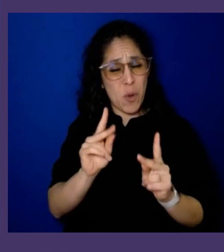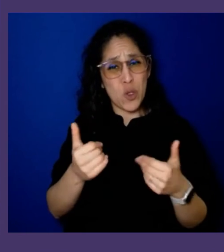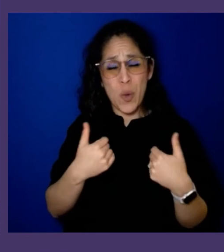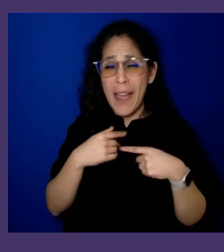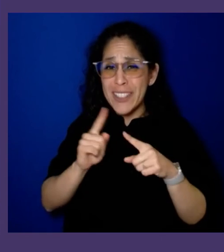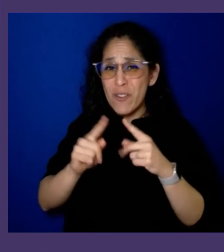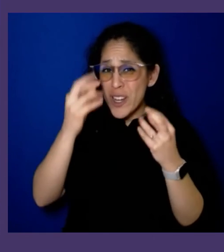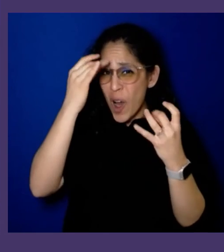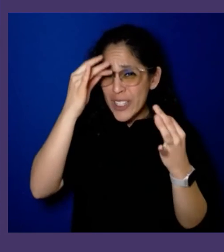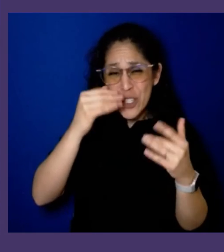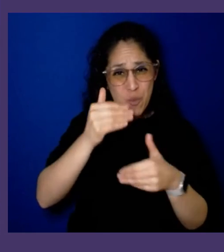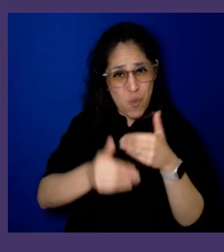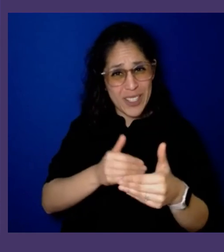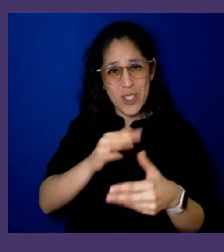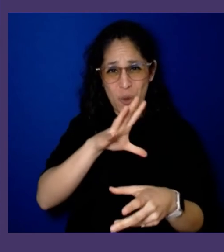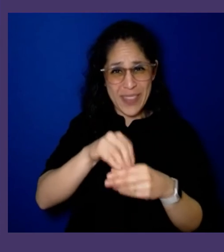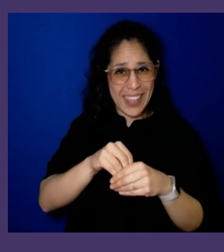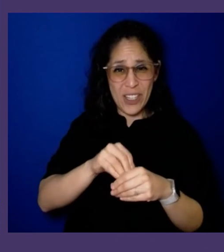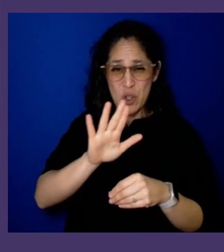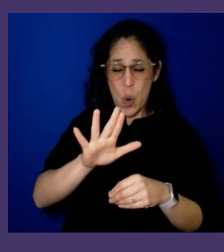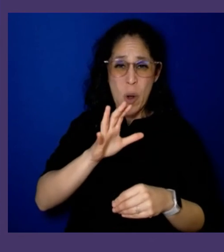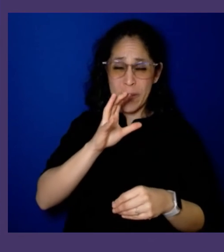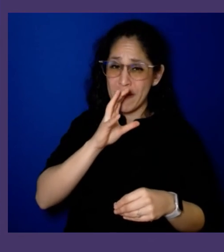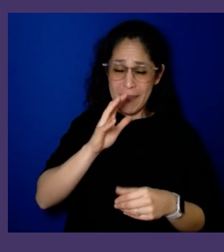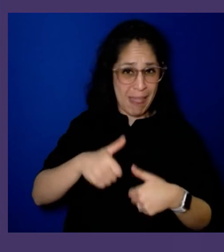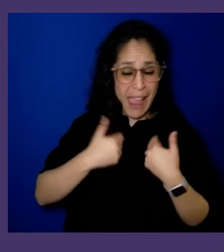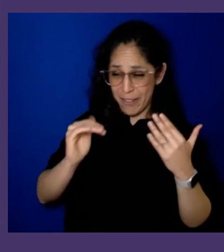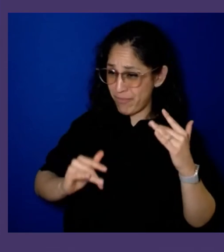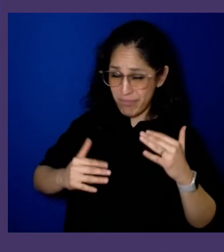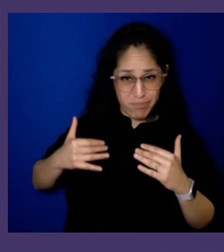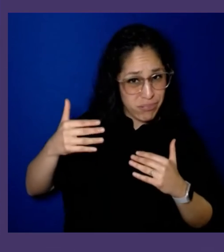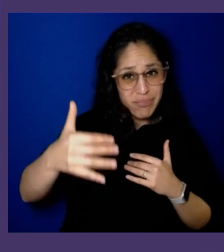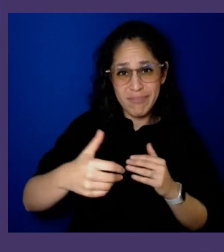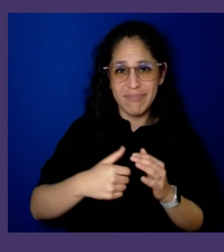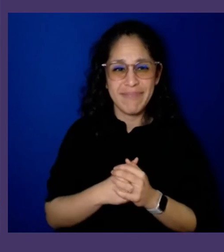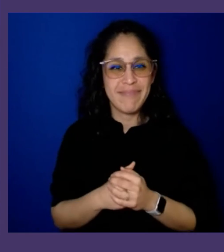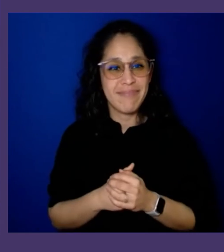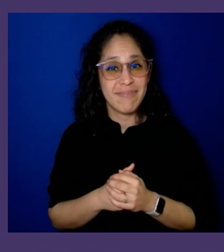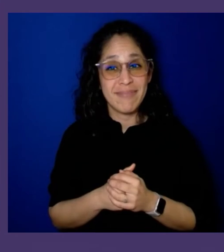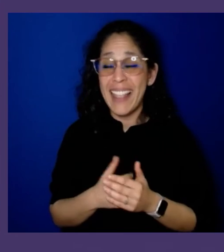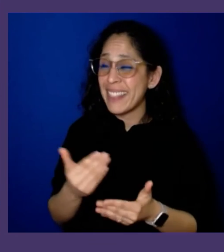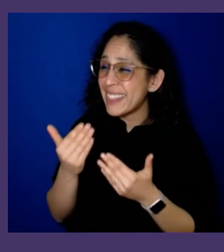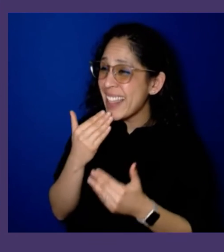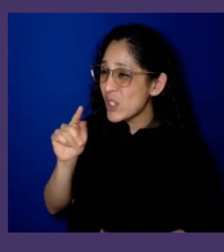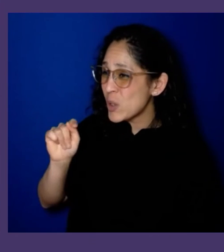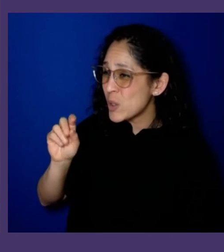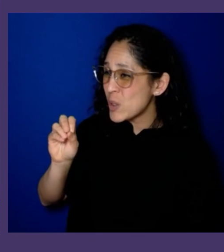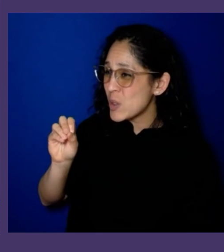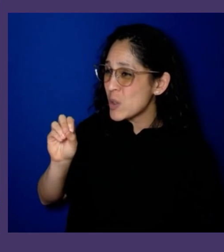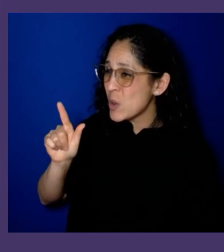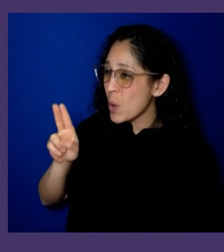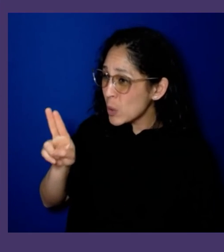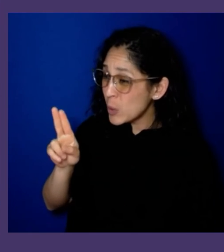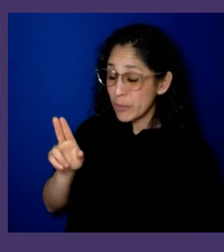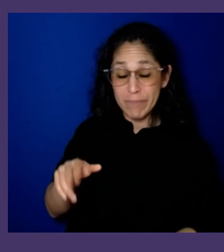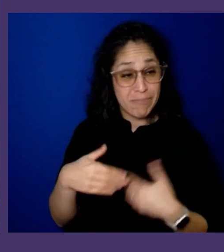Daryk Kohler: Thank you, Tolu. David, how about you? David Mondello: Well, I've really enjoyed hearing from all the other panels.